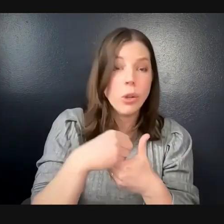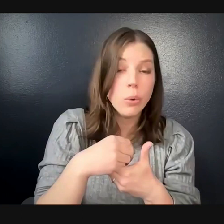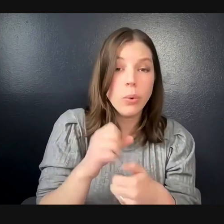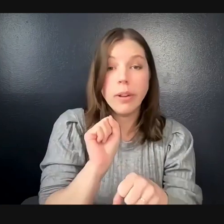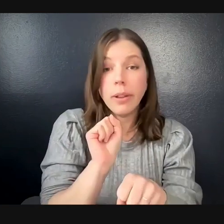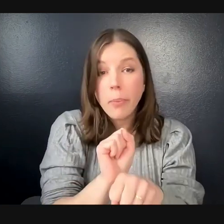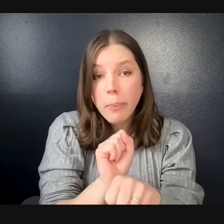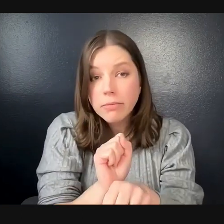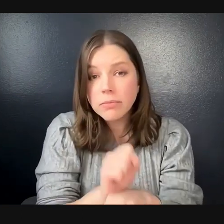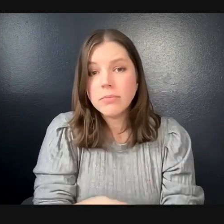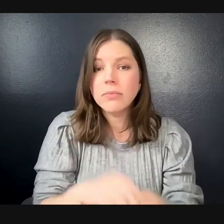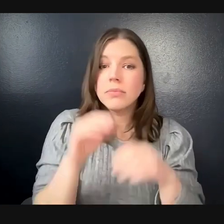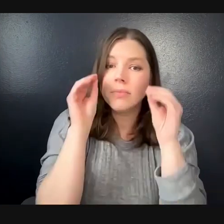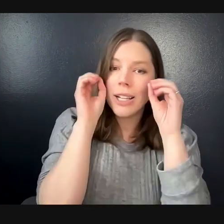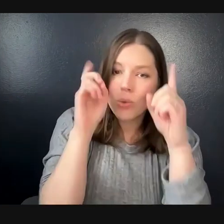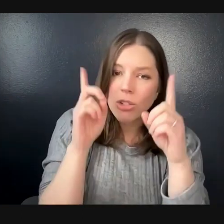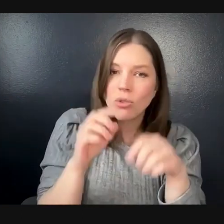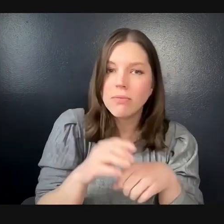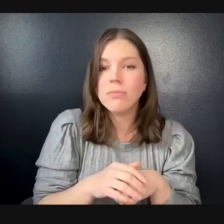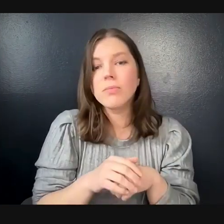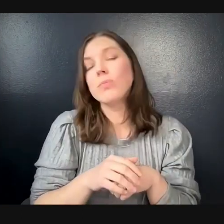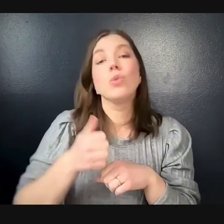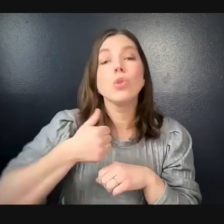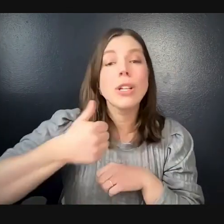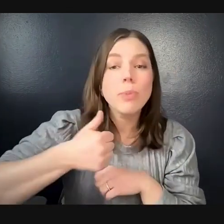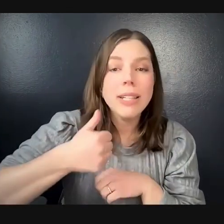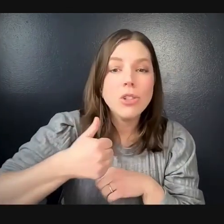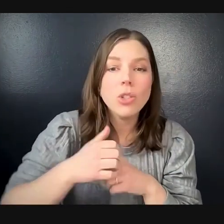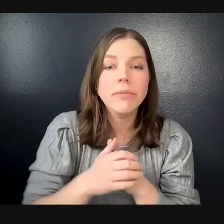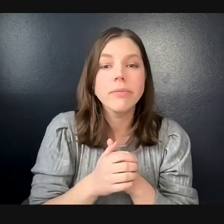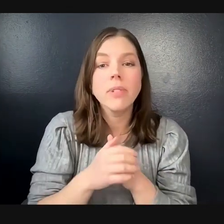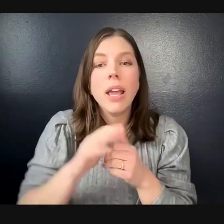That includes employment, education, transportation,